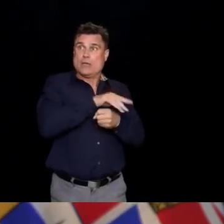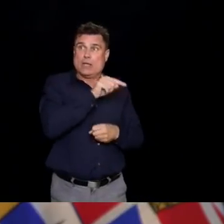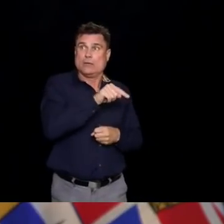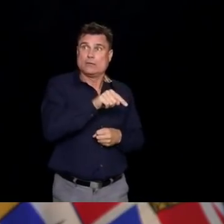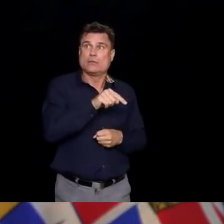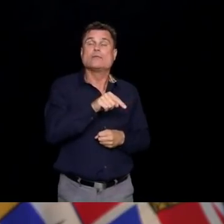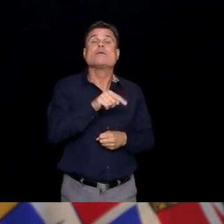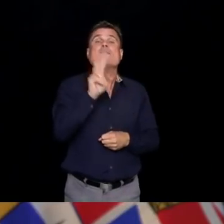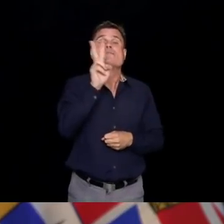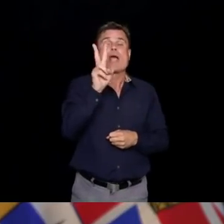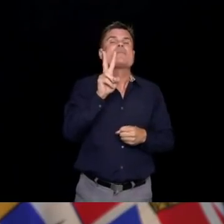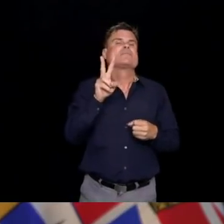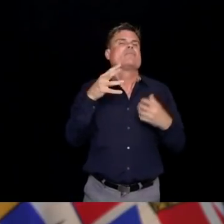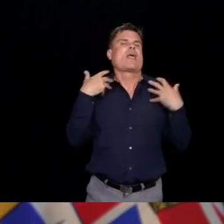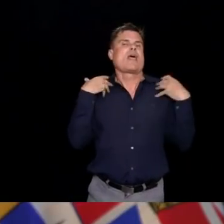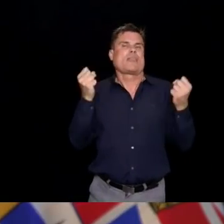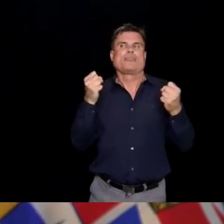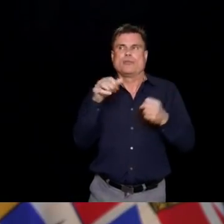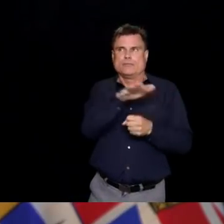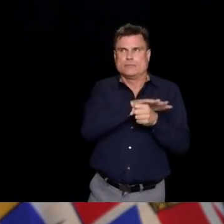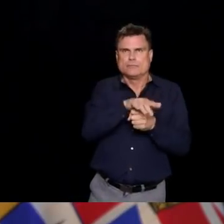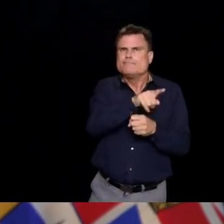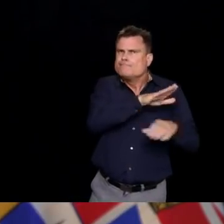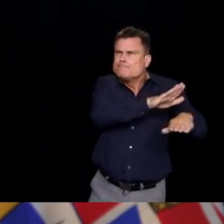at the